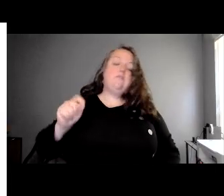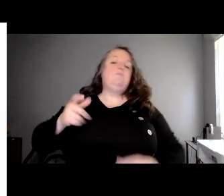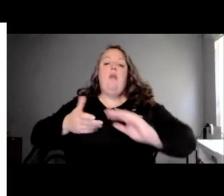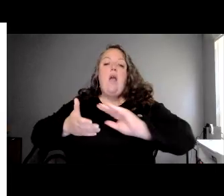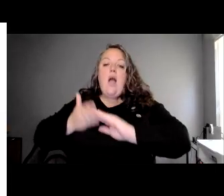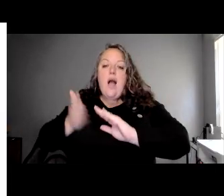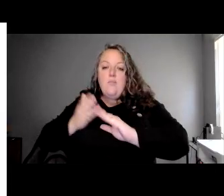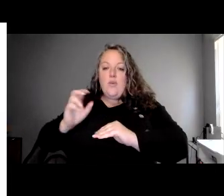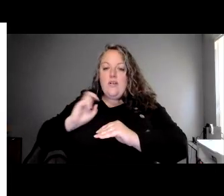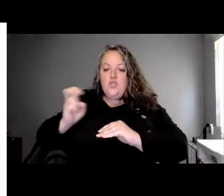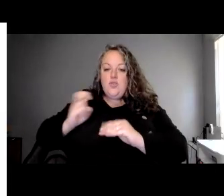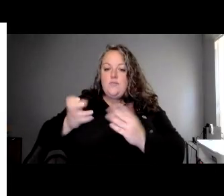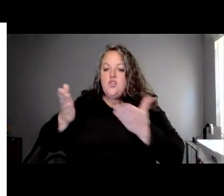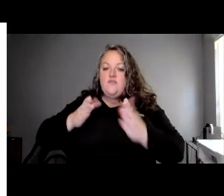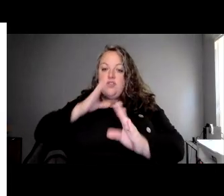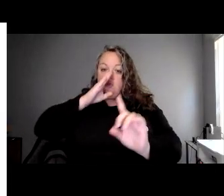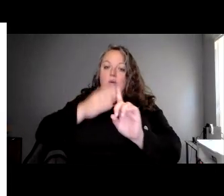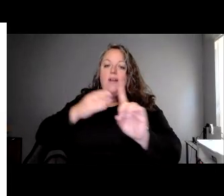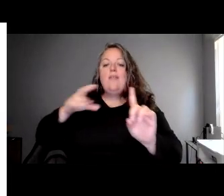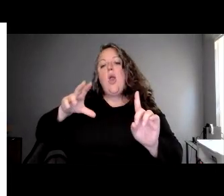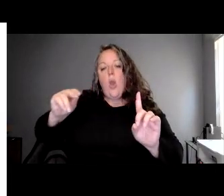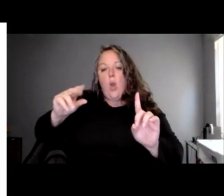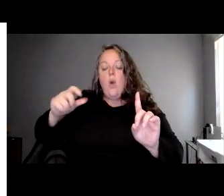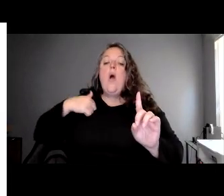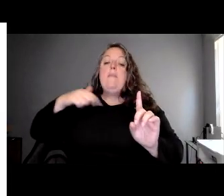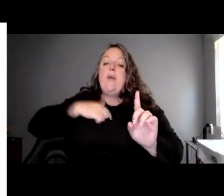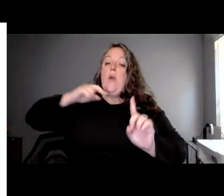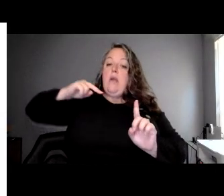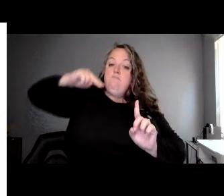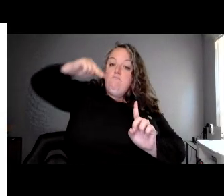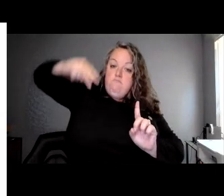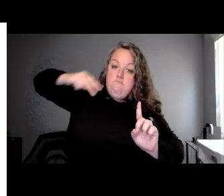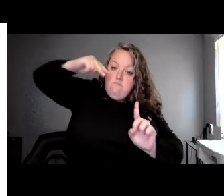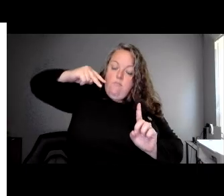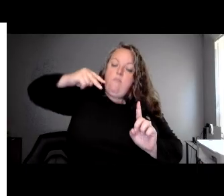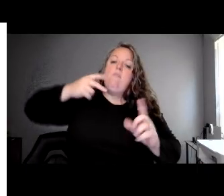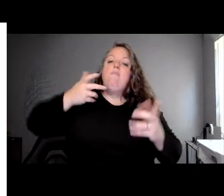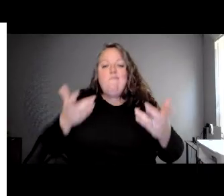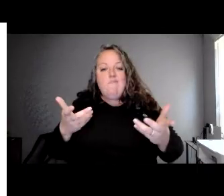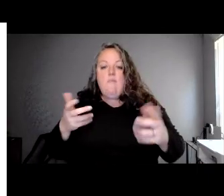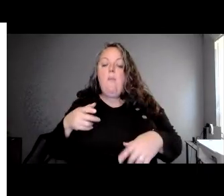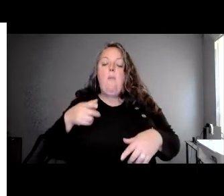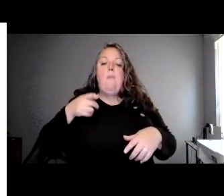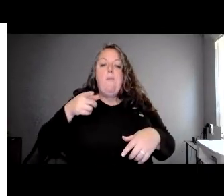services directly. We do oversee them, though. And with you being in Burlington,